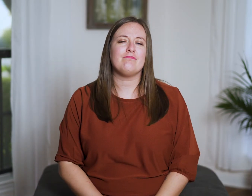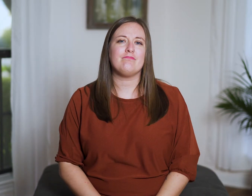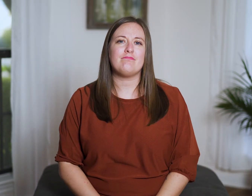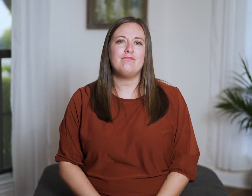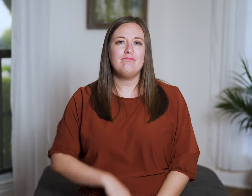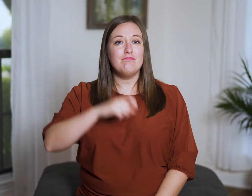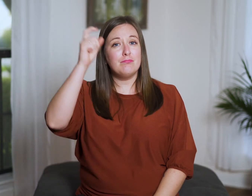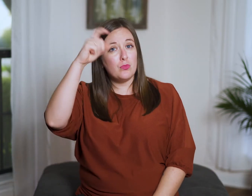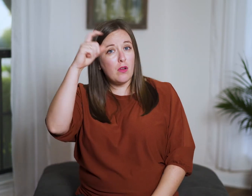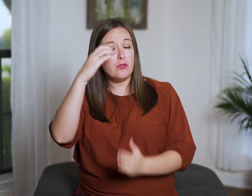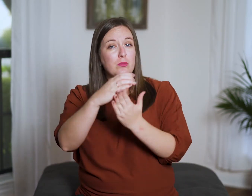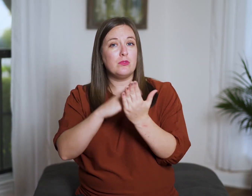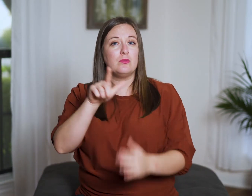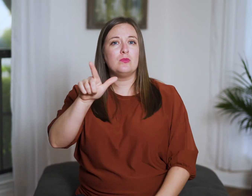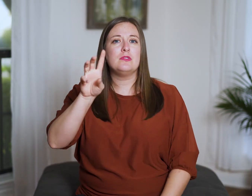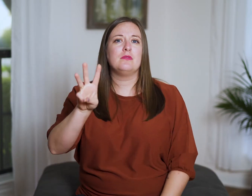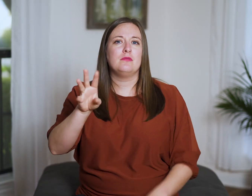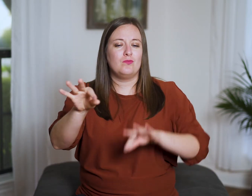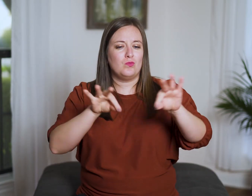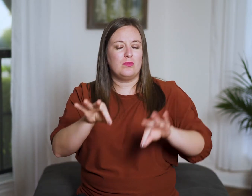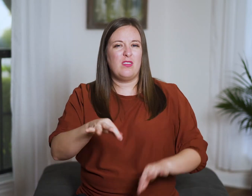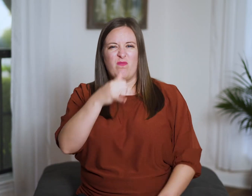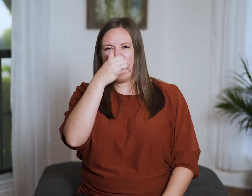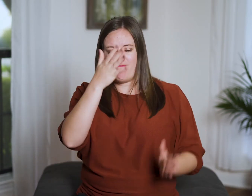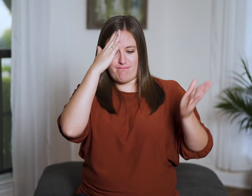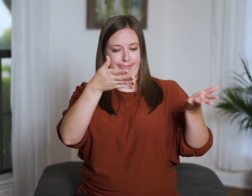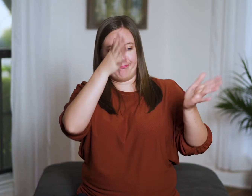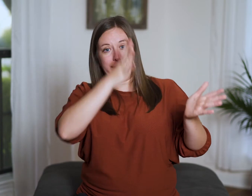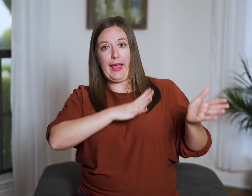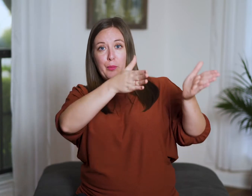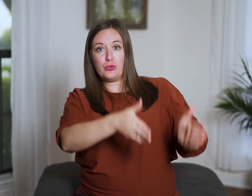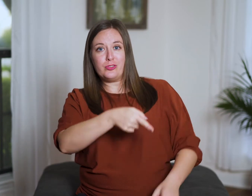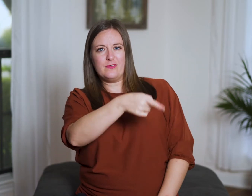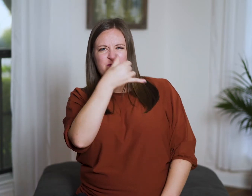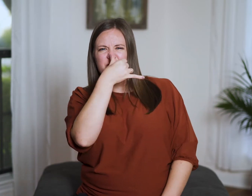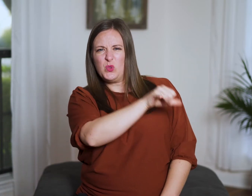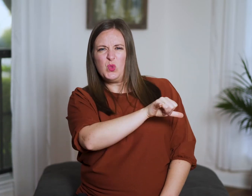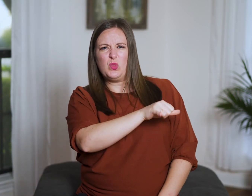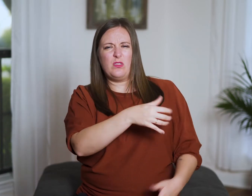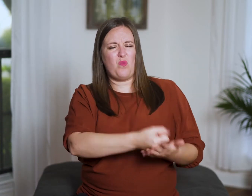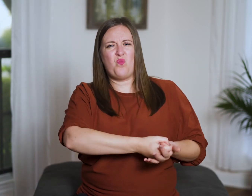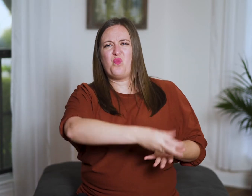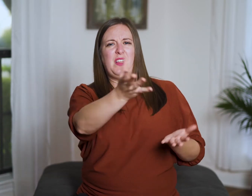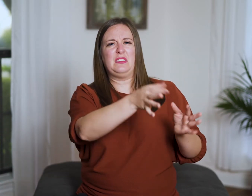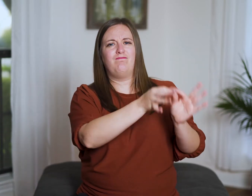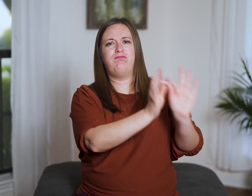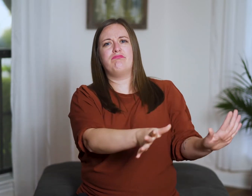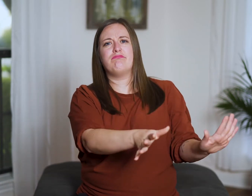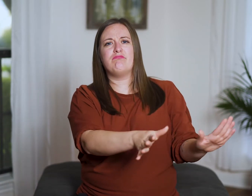Proverbs 26 describes the foolish man as wasteful and worthless.